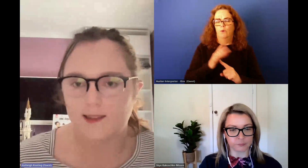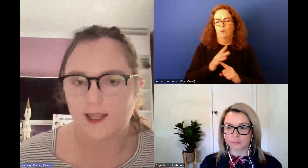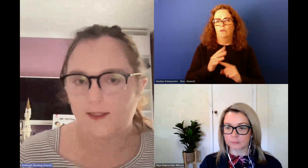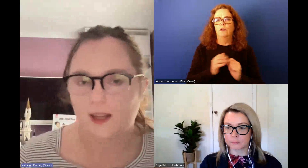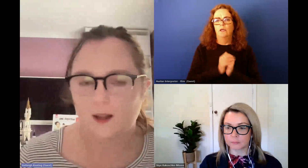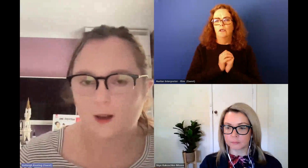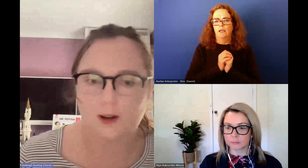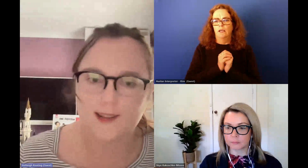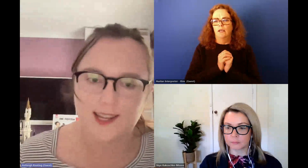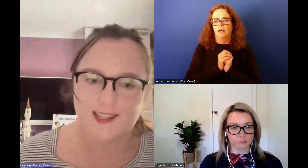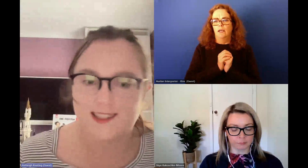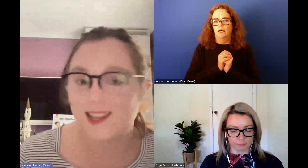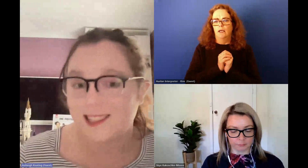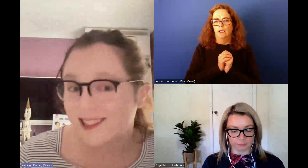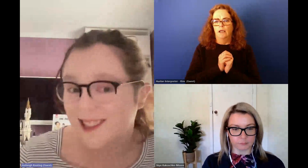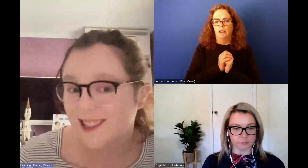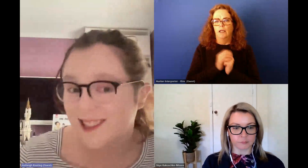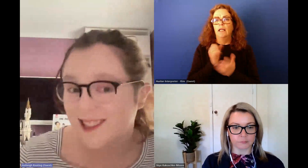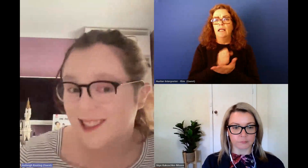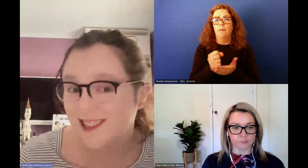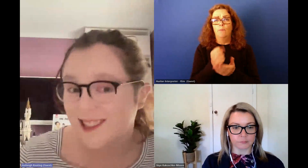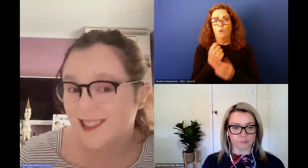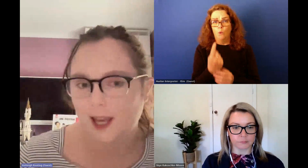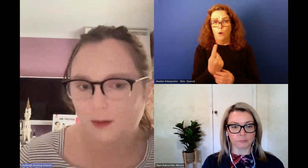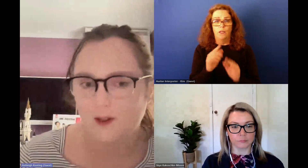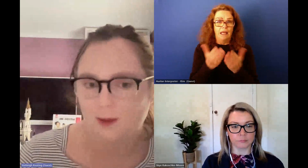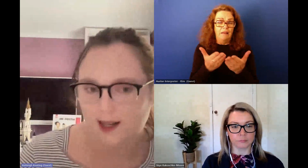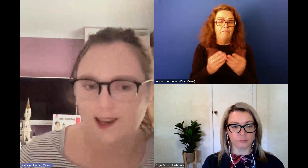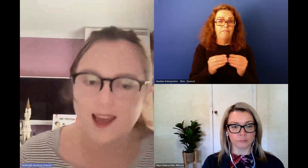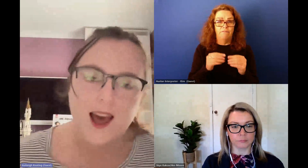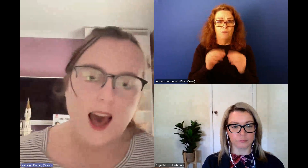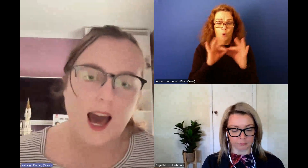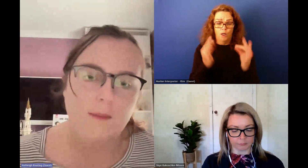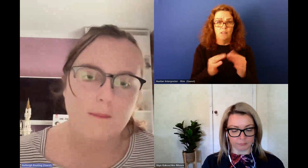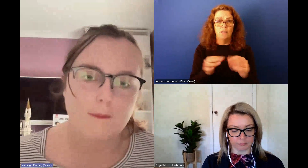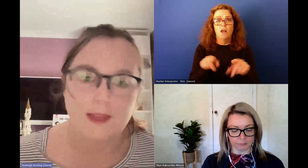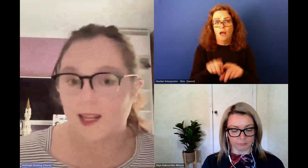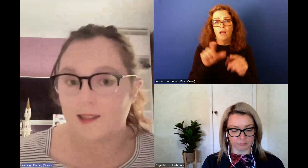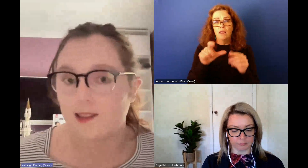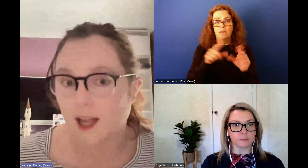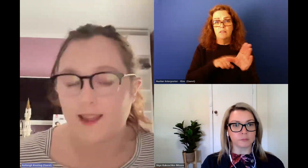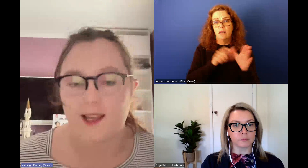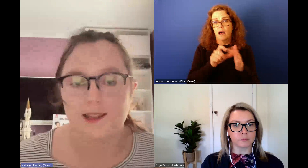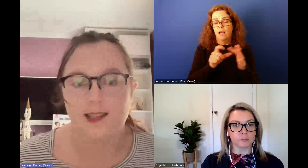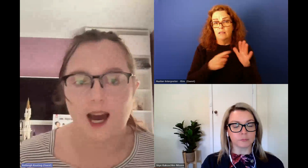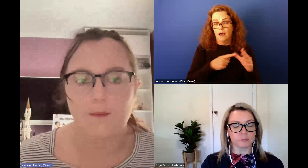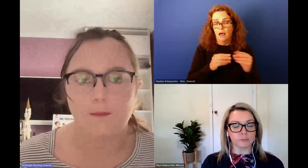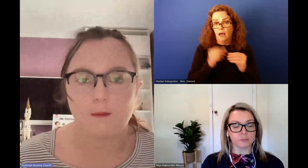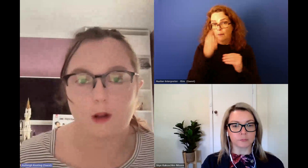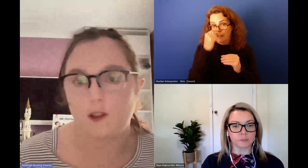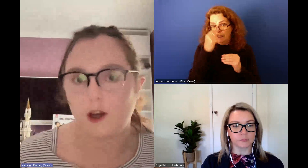is giving organisations such a CYDA the ability to be able to run things like this. Not to